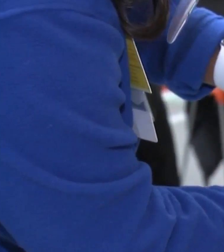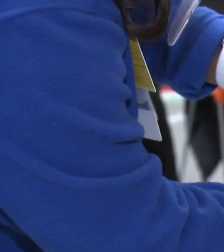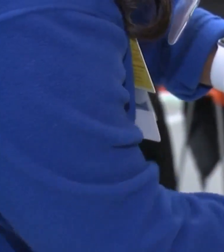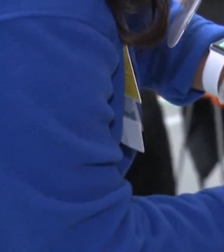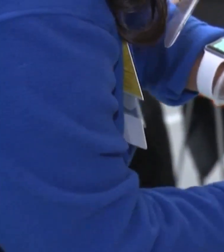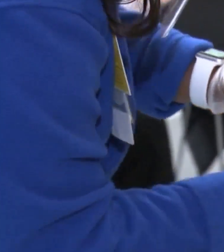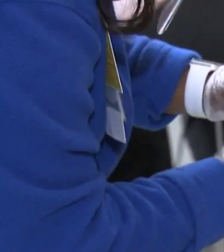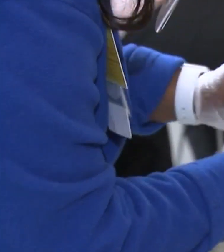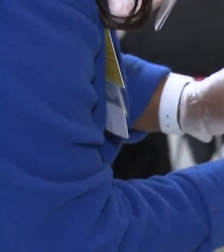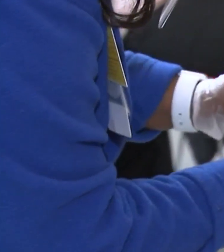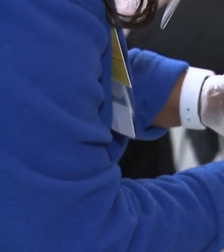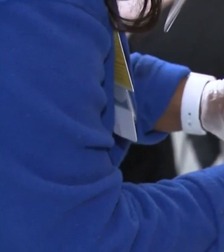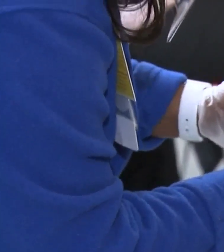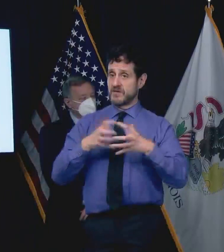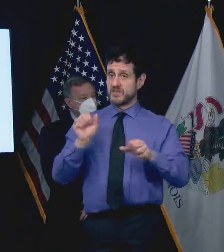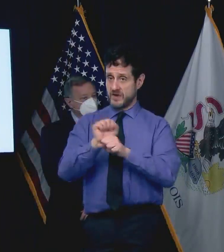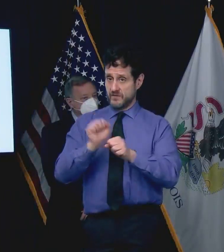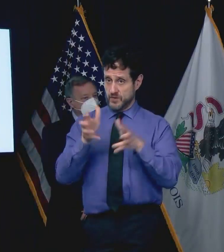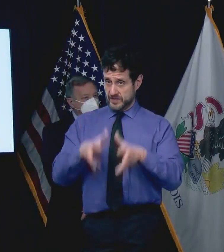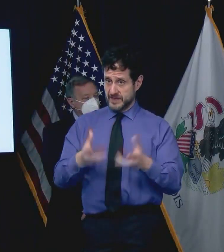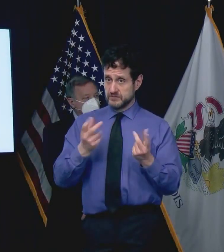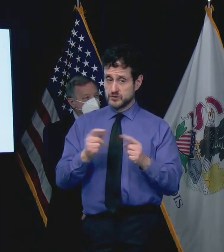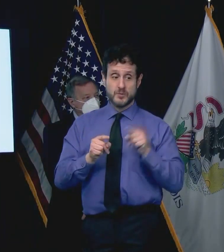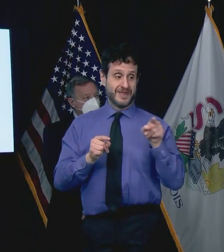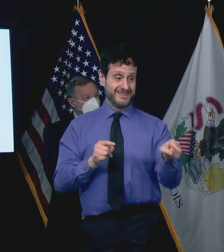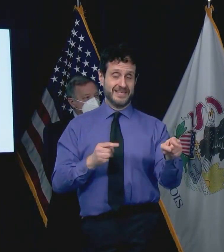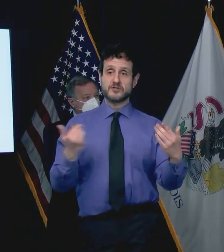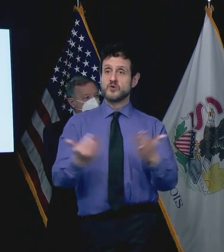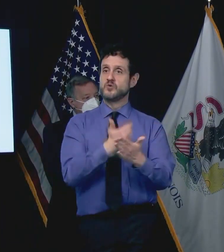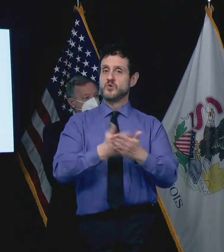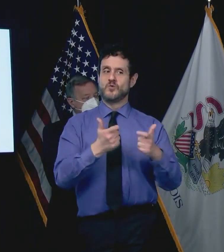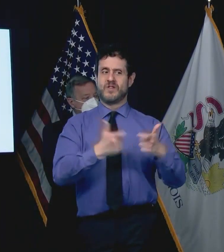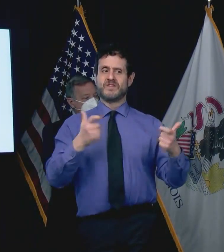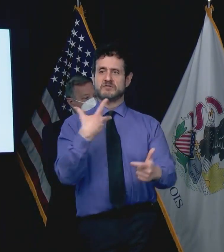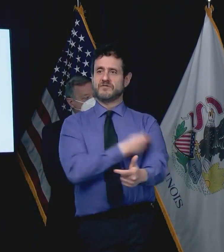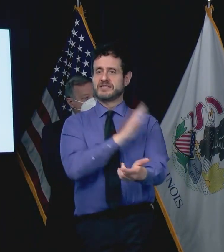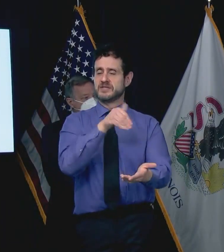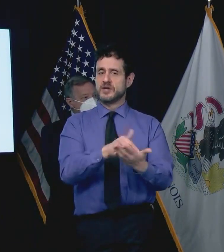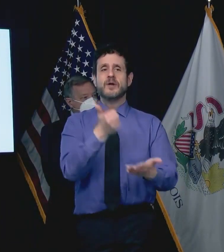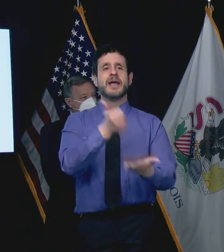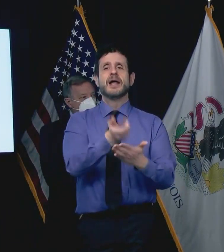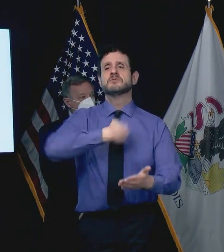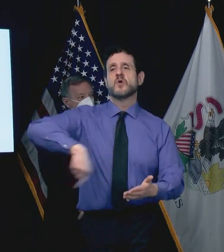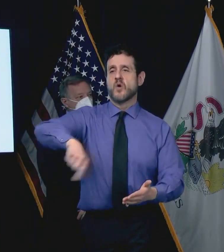INITIALLY WILL GO TO SENIORS PEOPLE AGE, 65 AND OLDER. WE'LL BE ABLE TO SIGN UP FOR APPOINTMENTS FIRST THEN